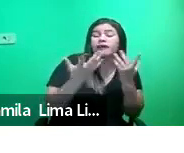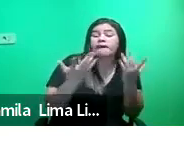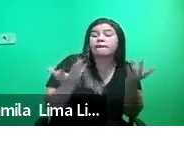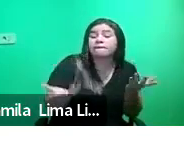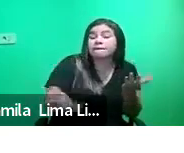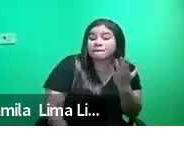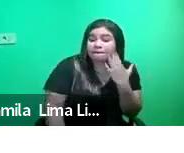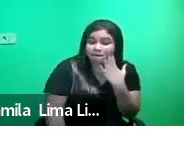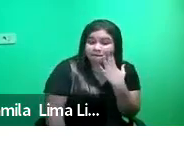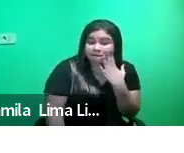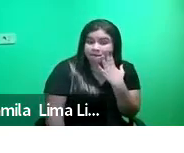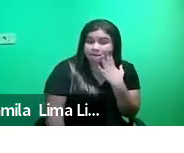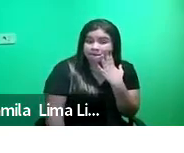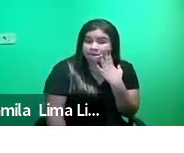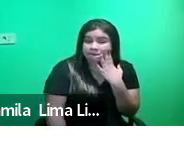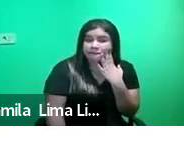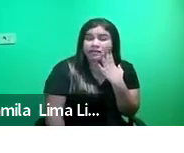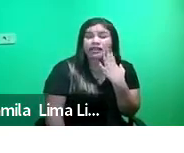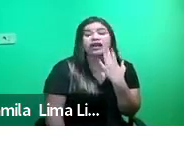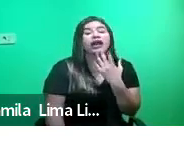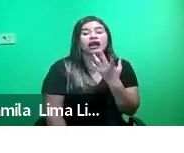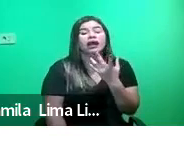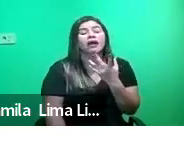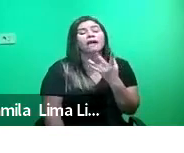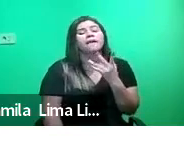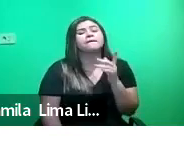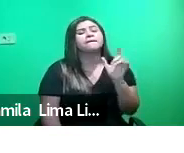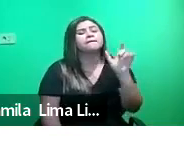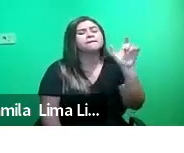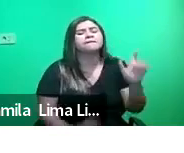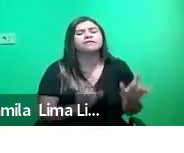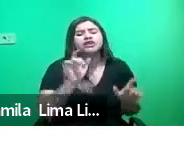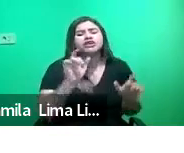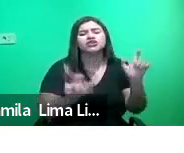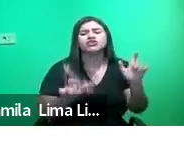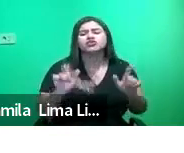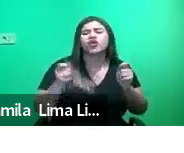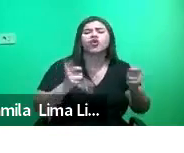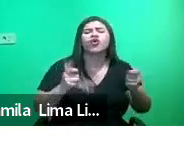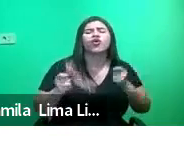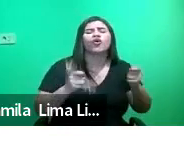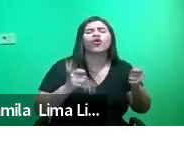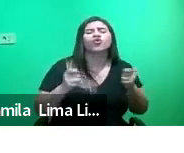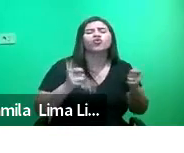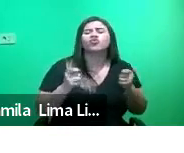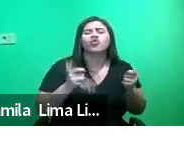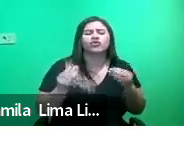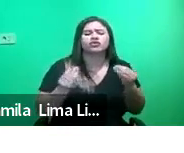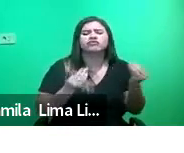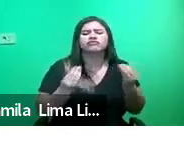to sign-based regulation to sign-based regulation and control of of social systems, become active, agent and subjects? My